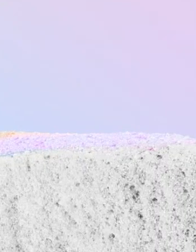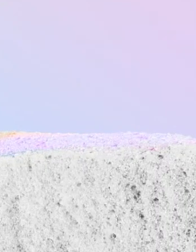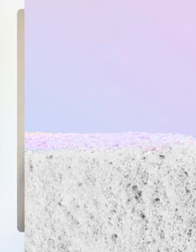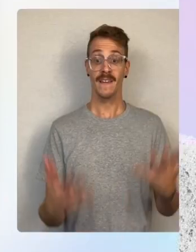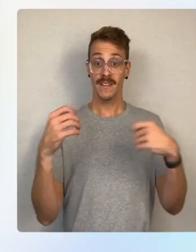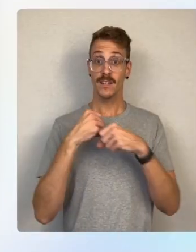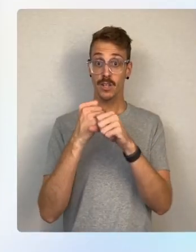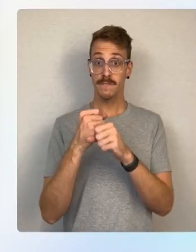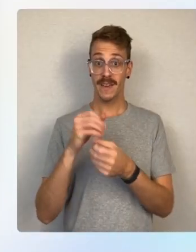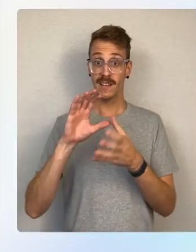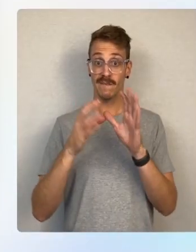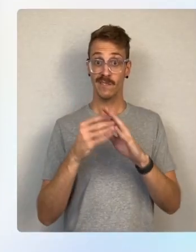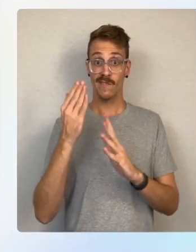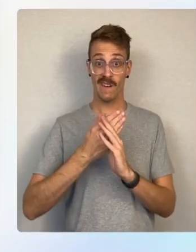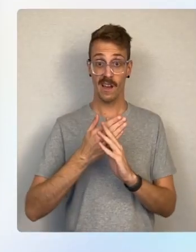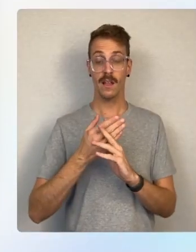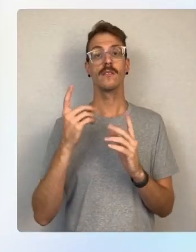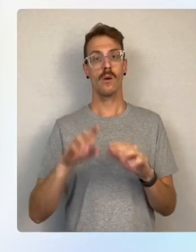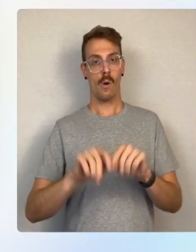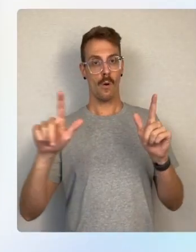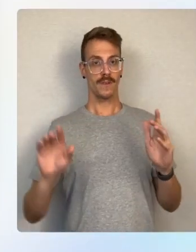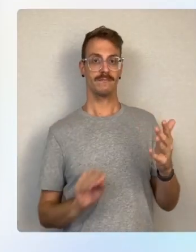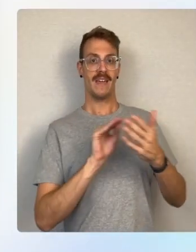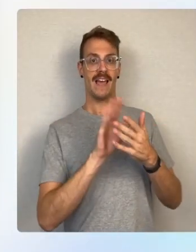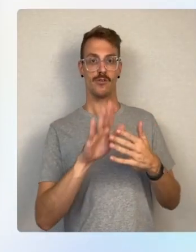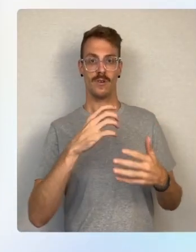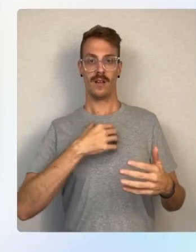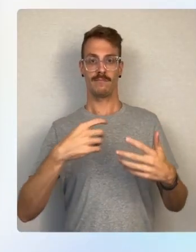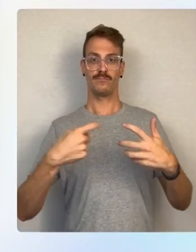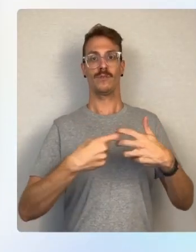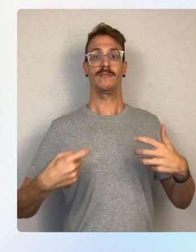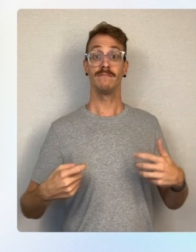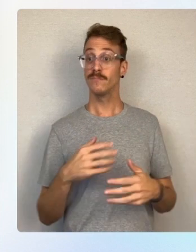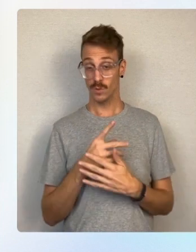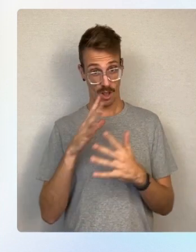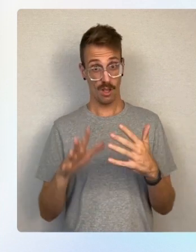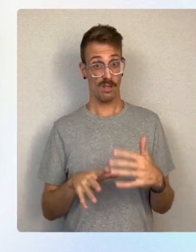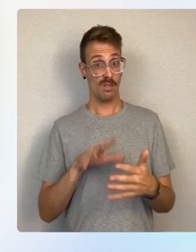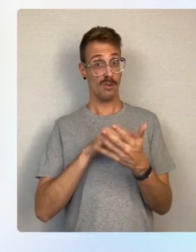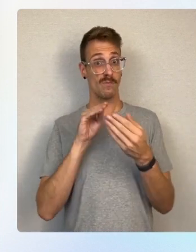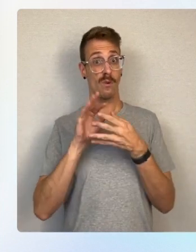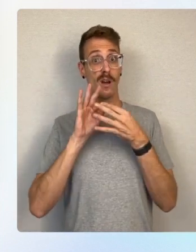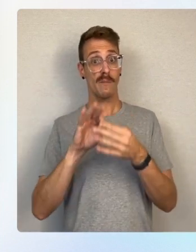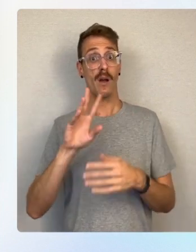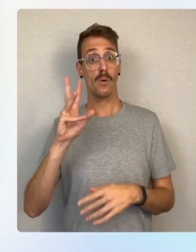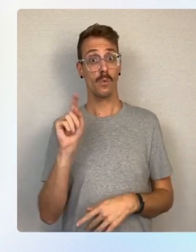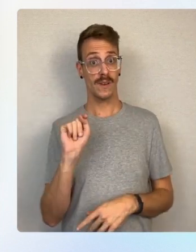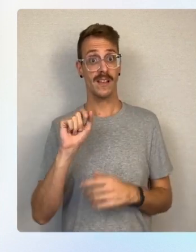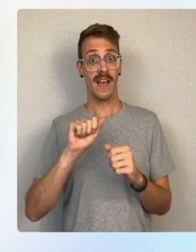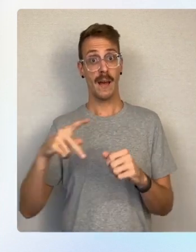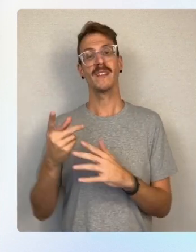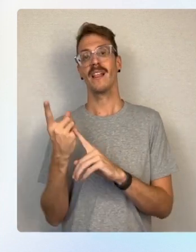Once you've created your configuration file, open it up and add your client token. You can learn more about Wit apps in last year's Connect session,